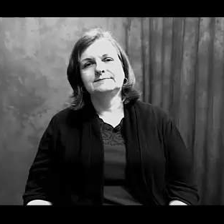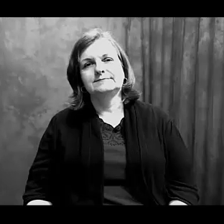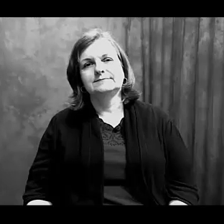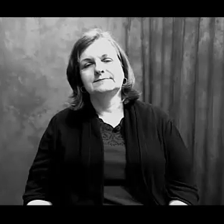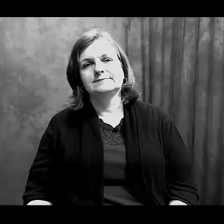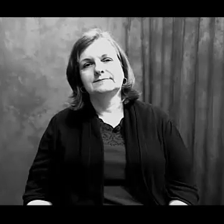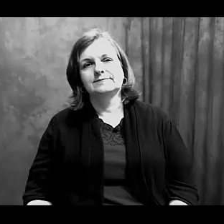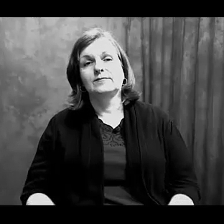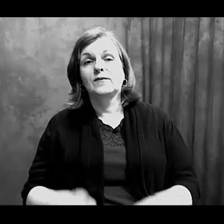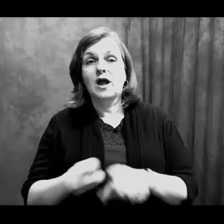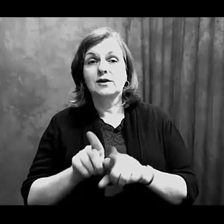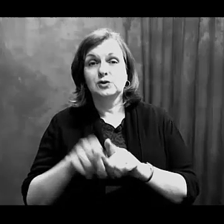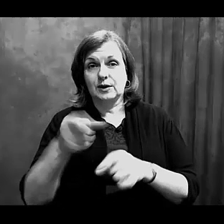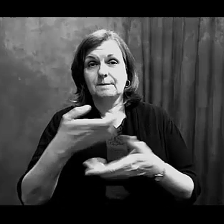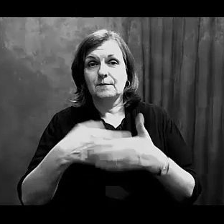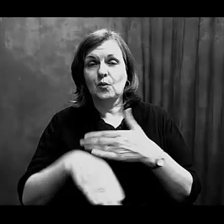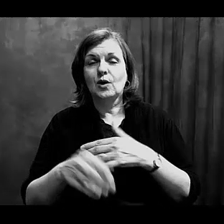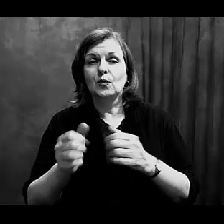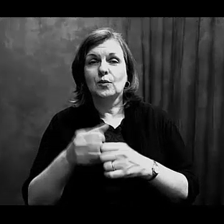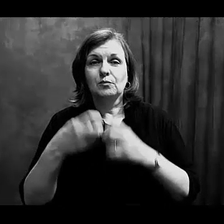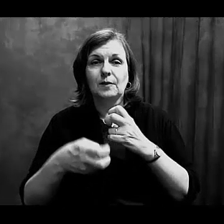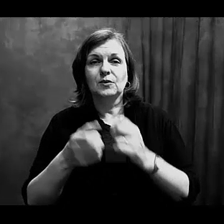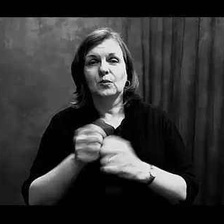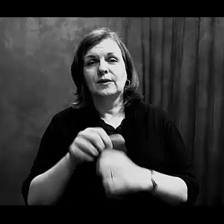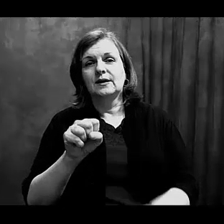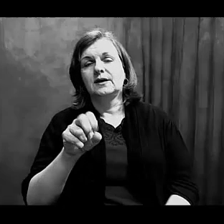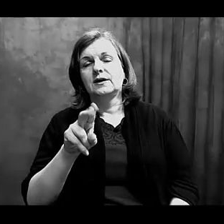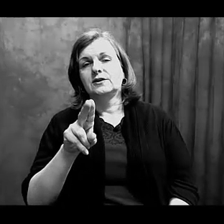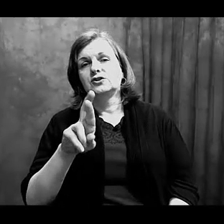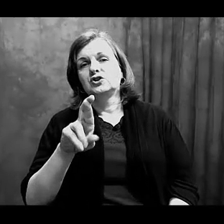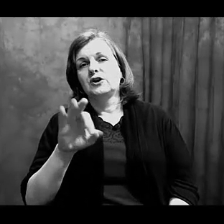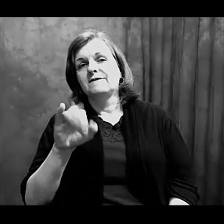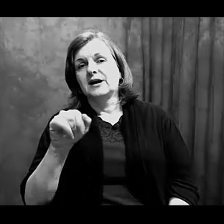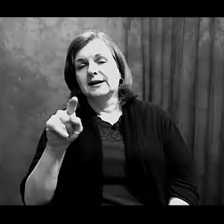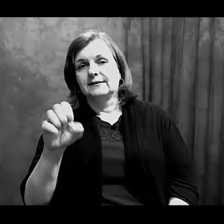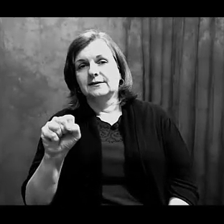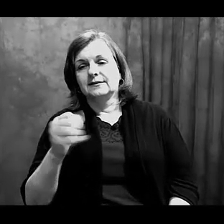you can also be borne with surfactant issues so respiratory distress syndrome is actually